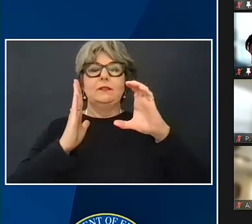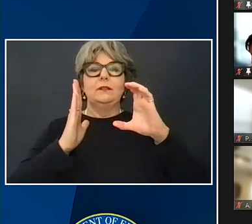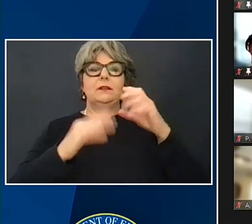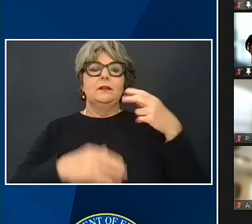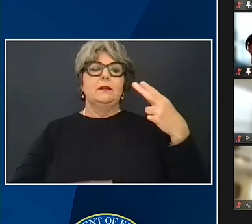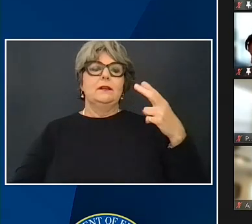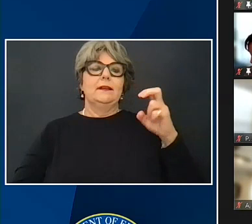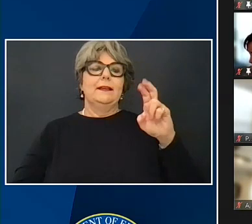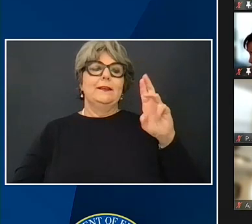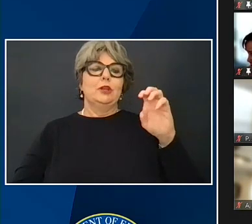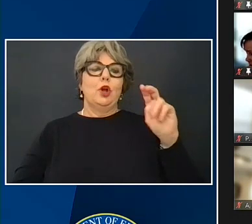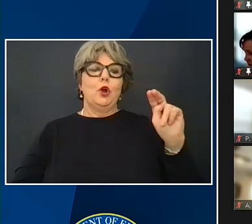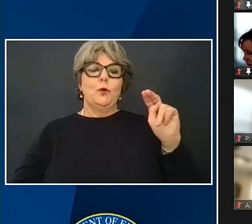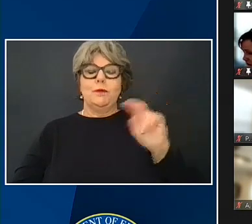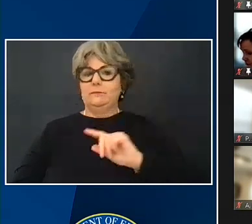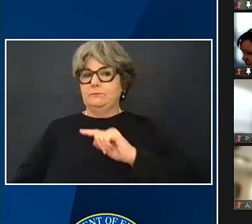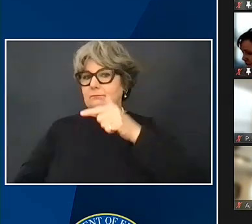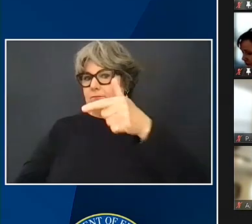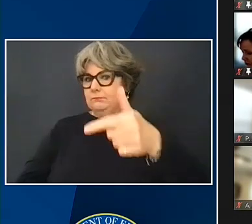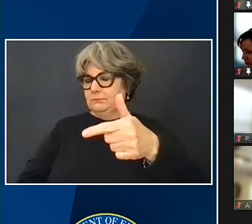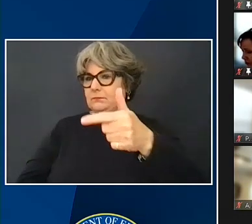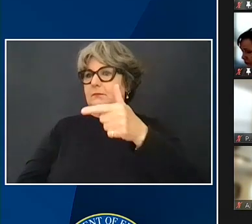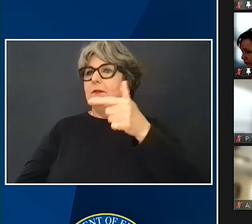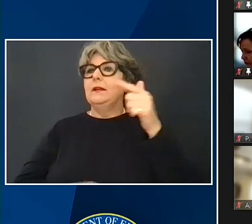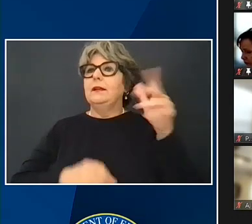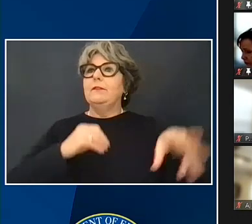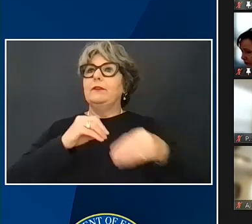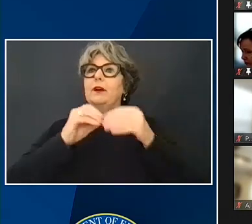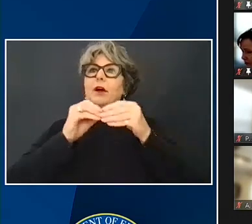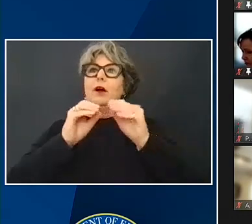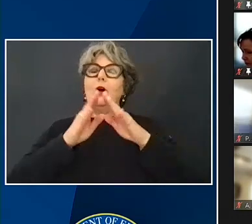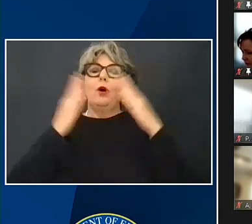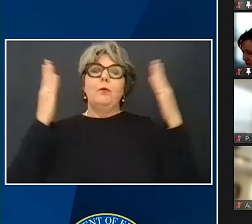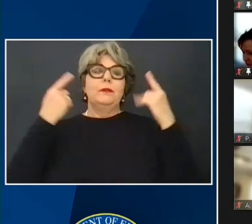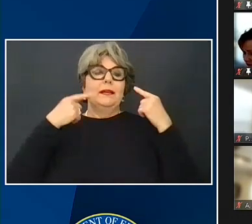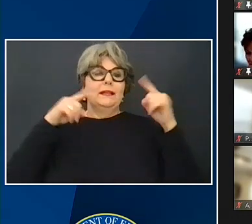it over to you. A, if you have any opening announcements that you'd like to make, but